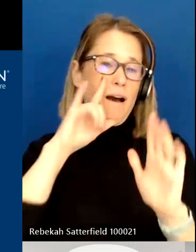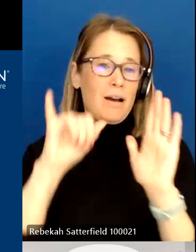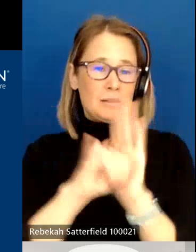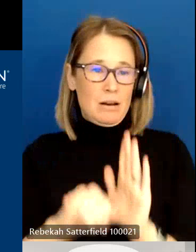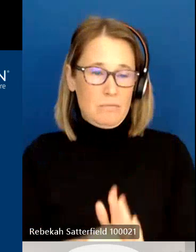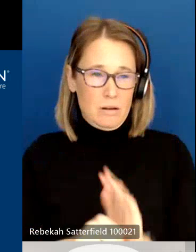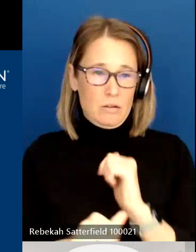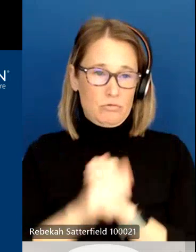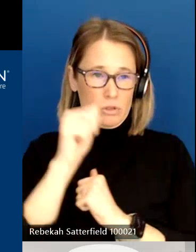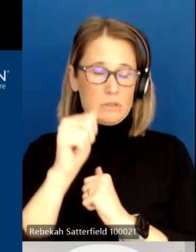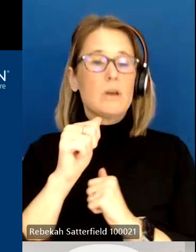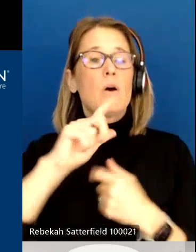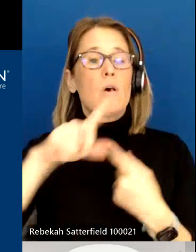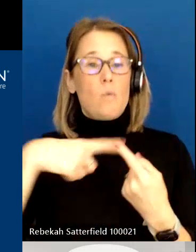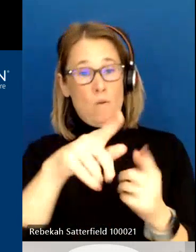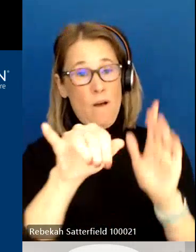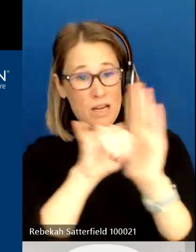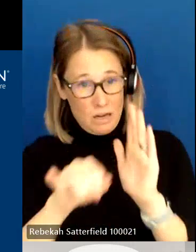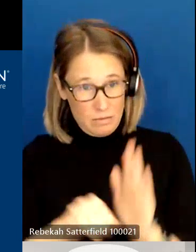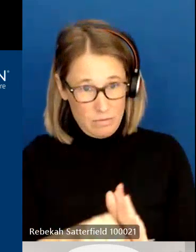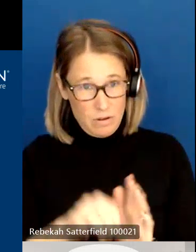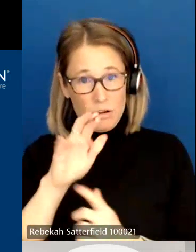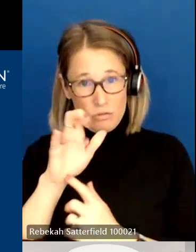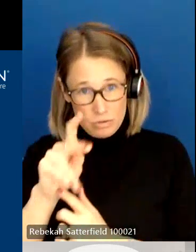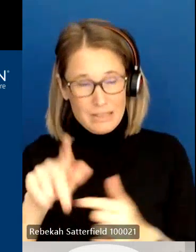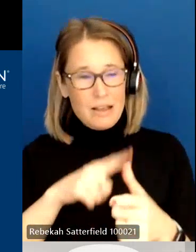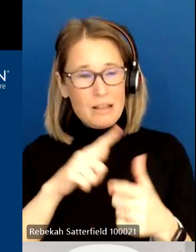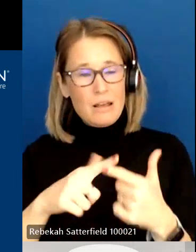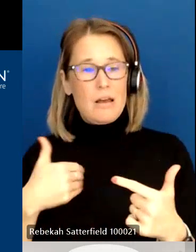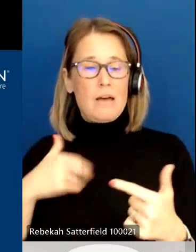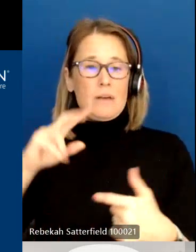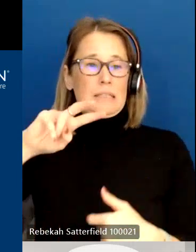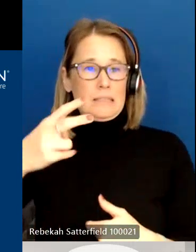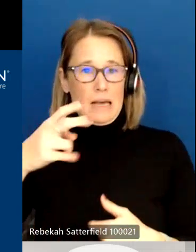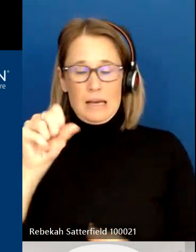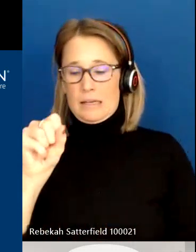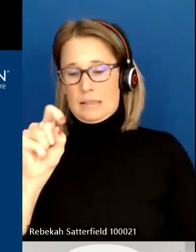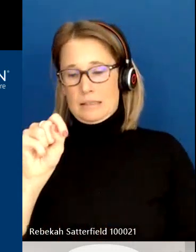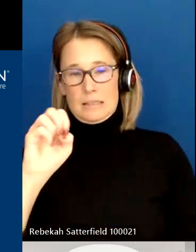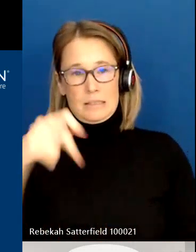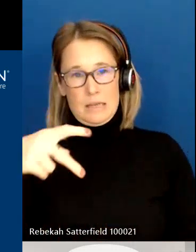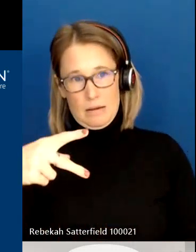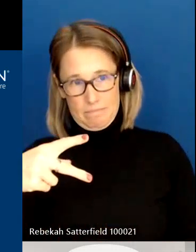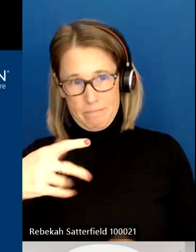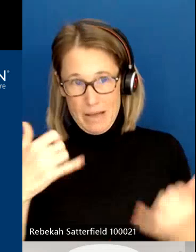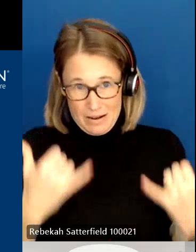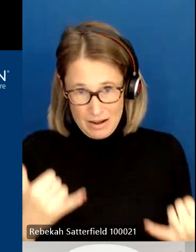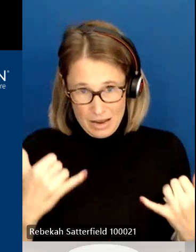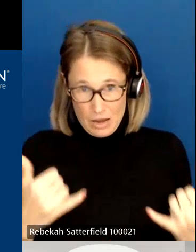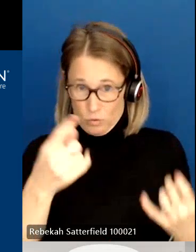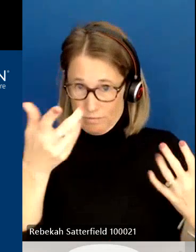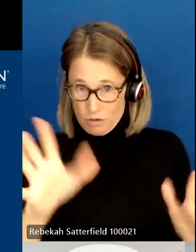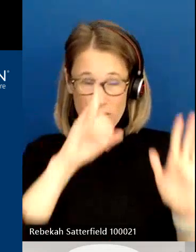are identified there is a second step required now that you've identified risks you've got to